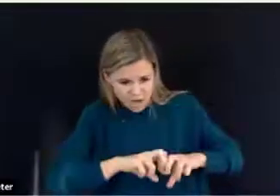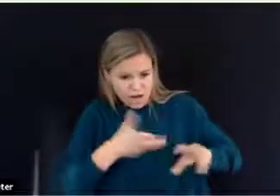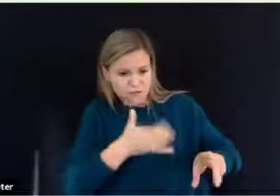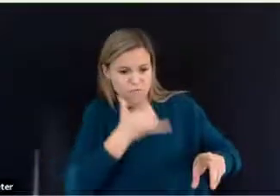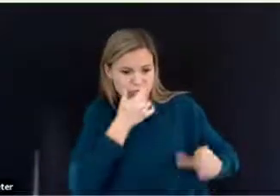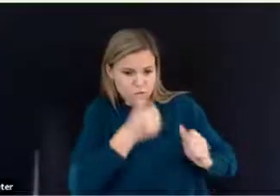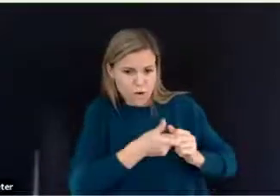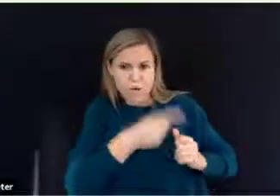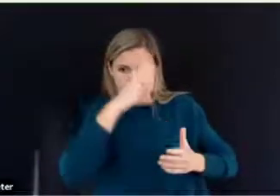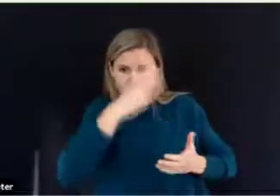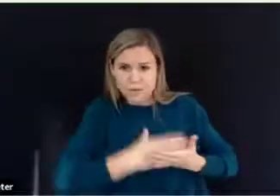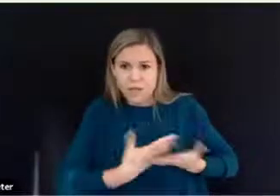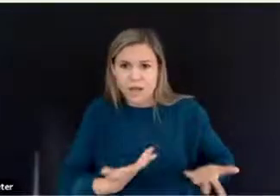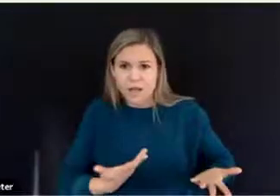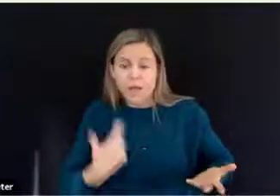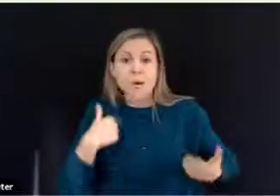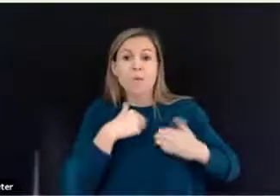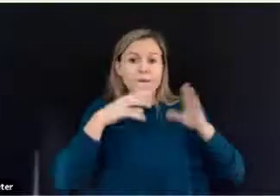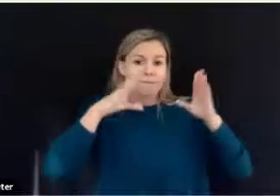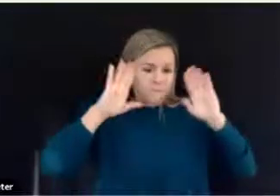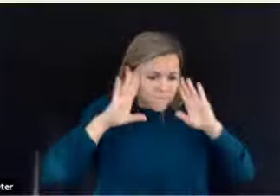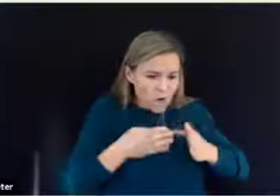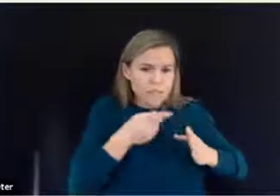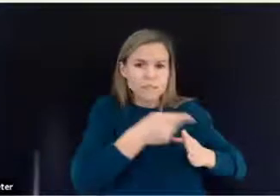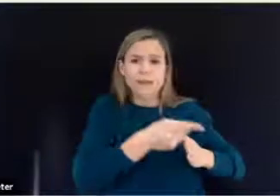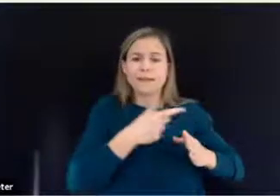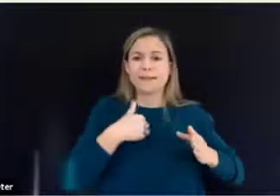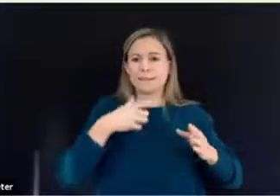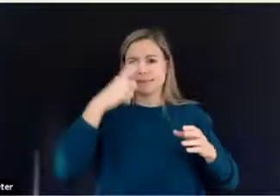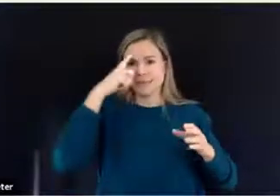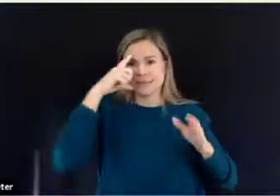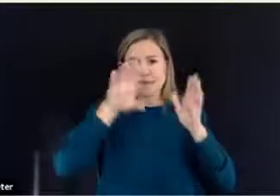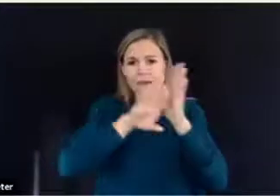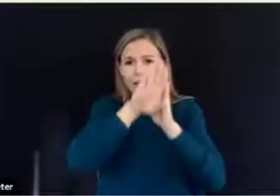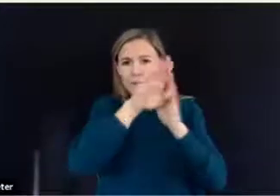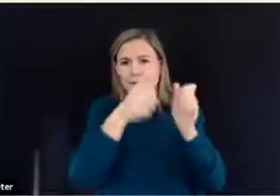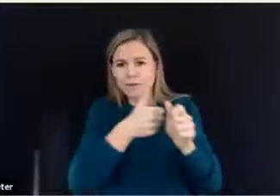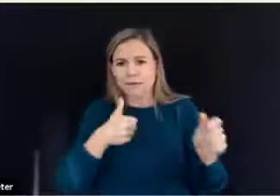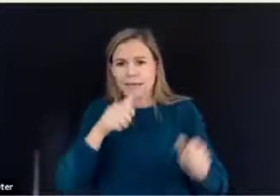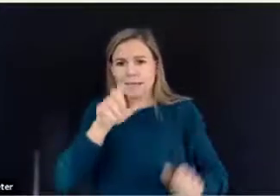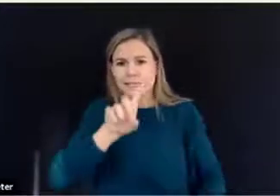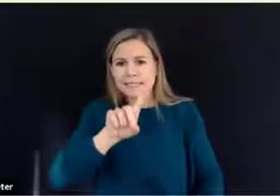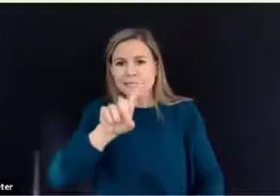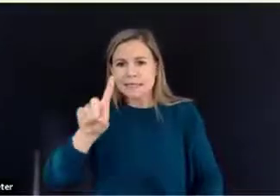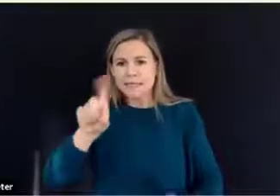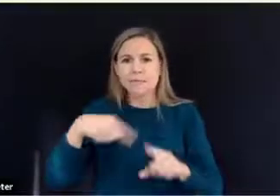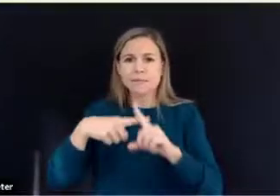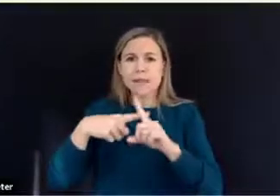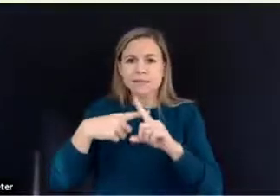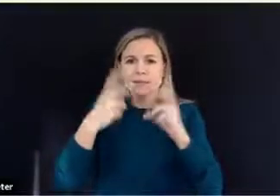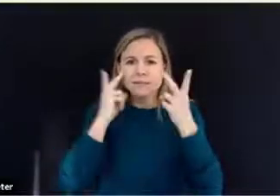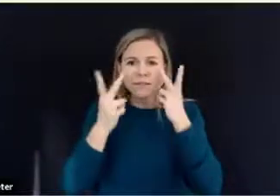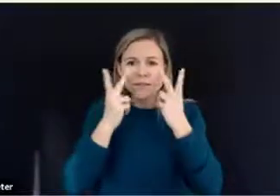but we were so focused on the developmental delays and the vision loss that we didn't realize that he had gone deaf